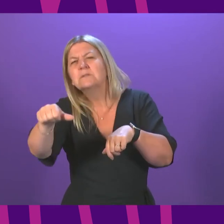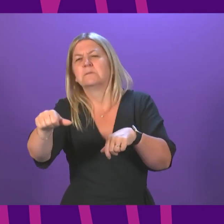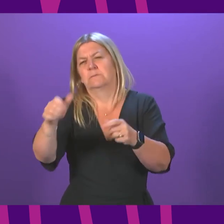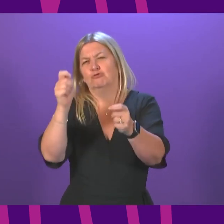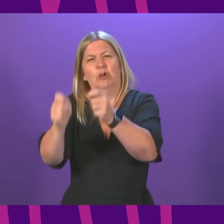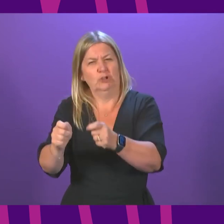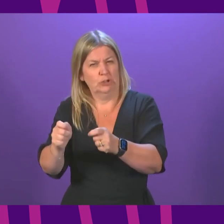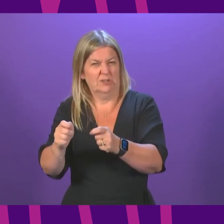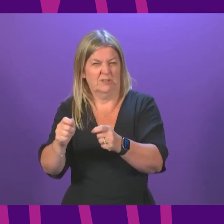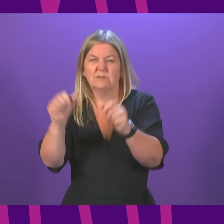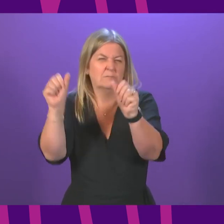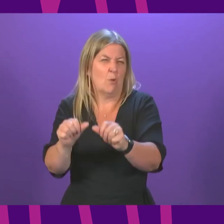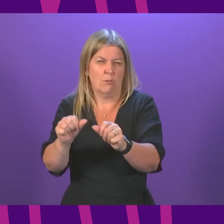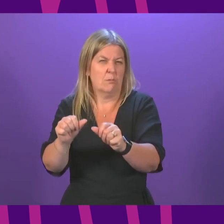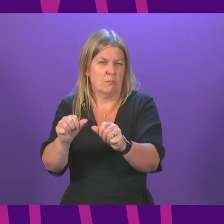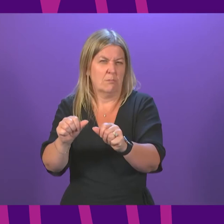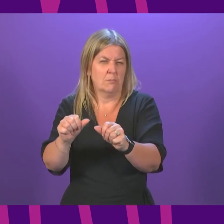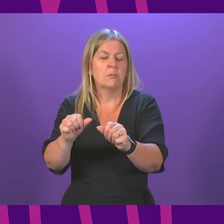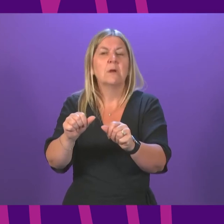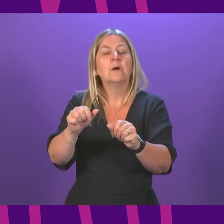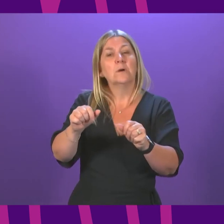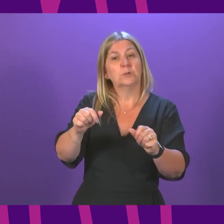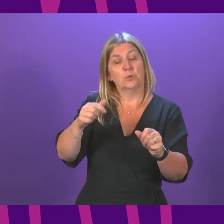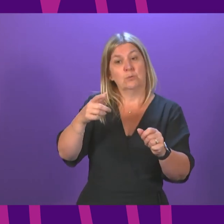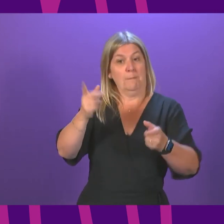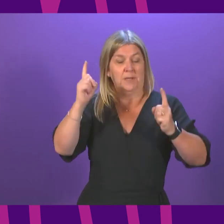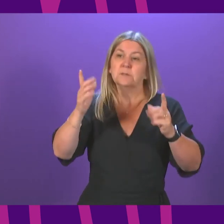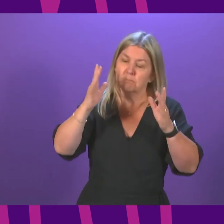Currently, the Scottish ministers are required by the Scottish coronavirus acts to lay statements